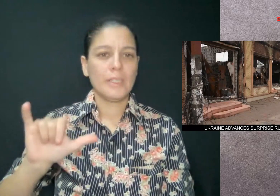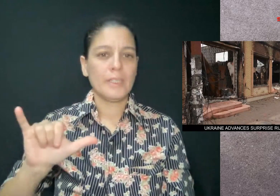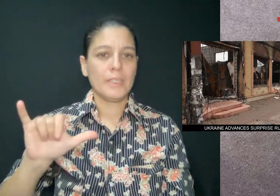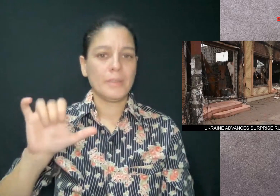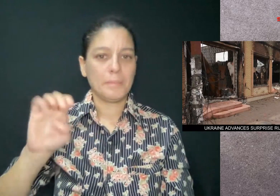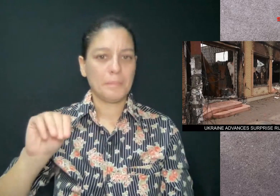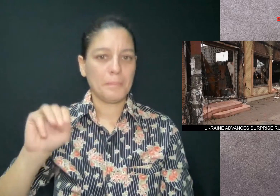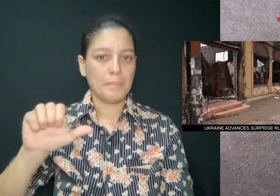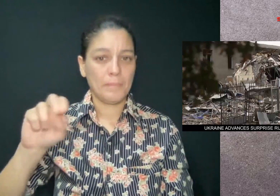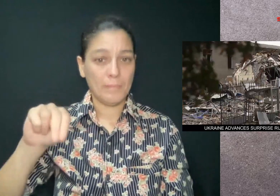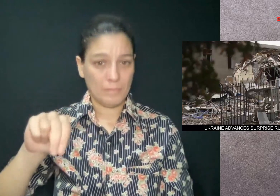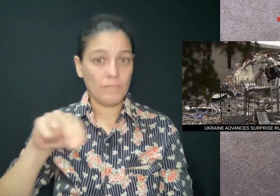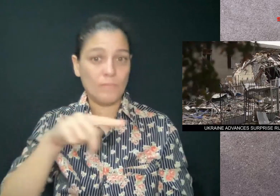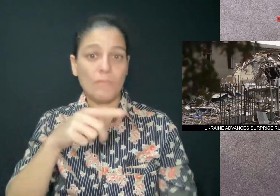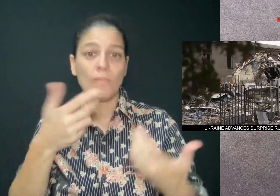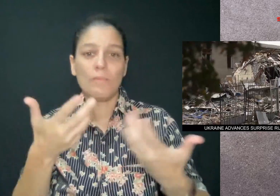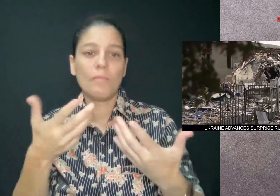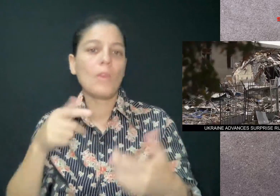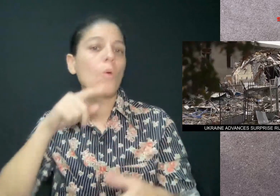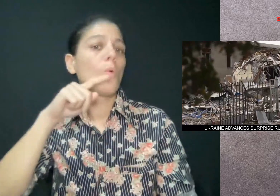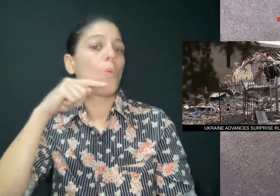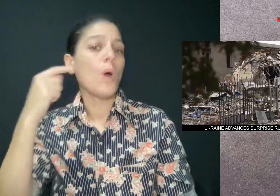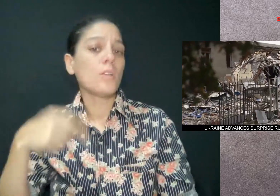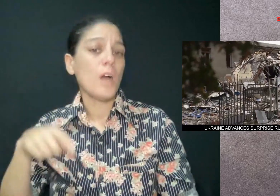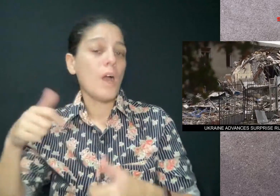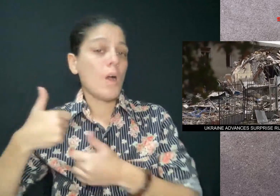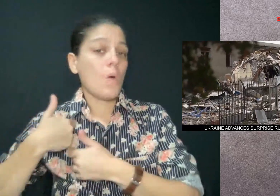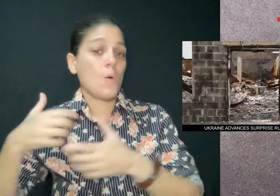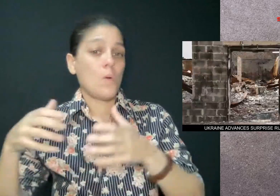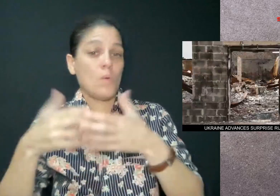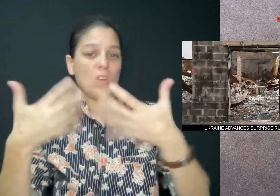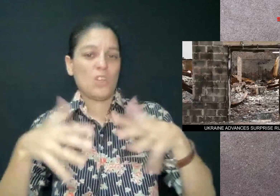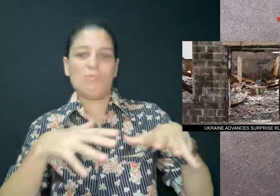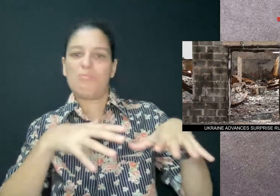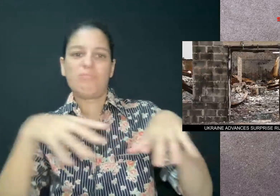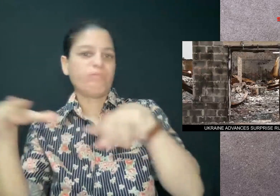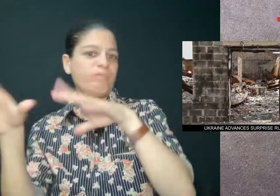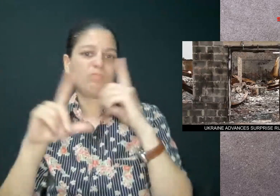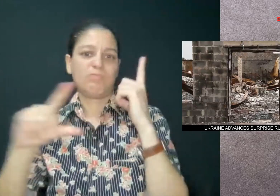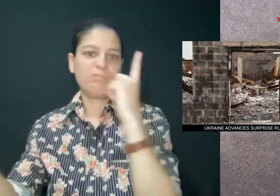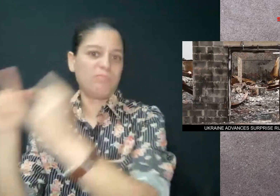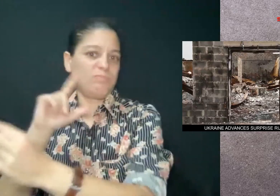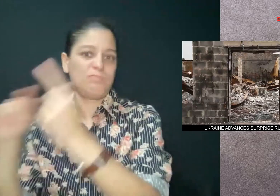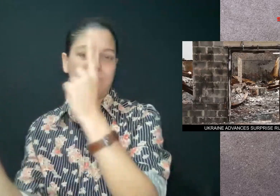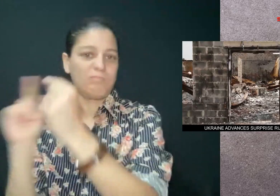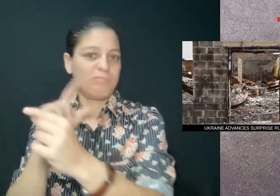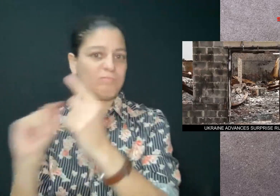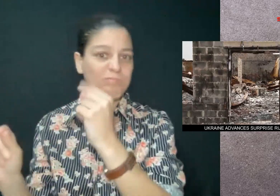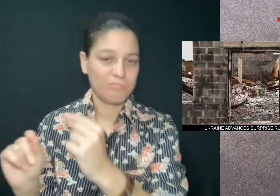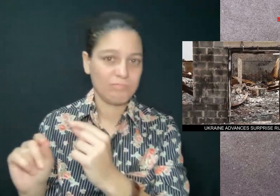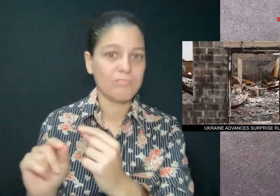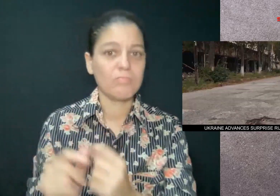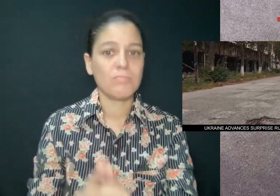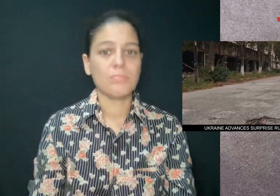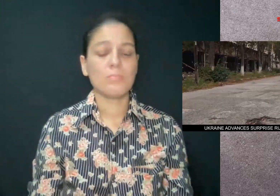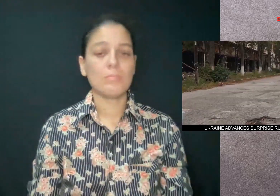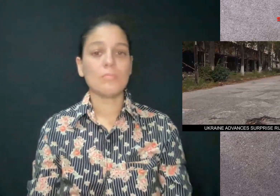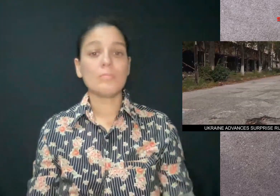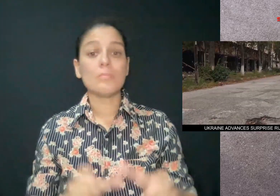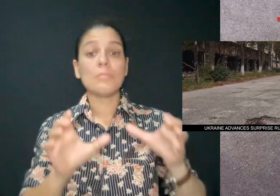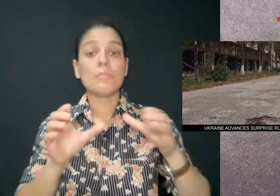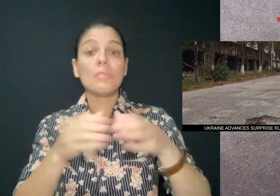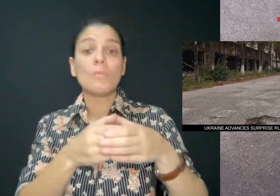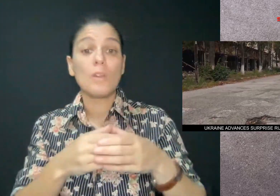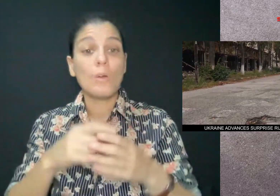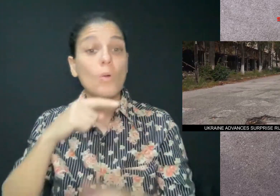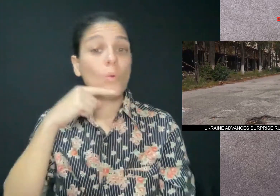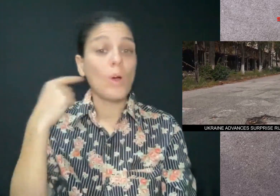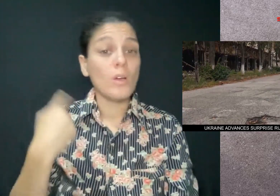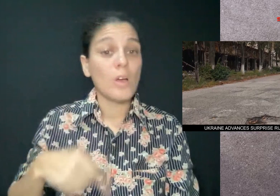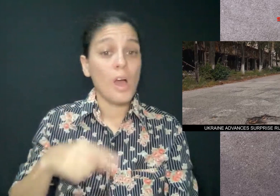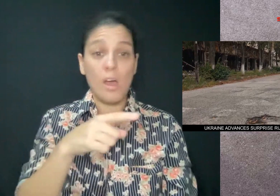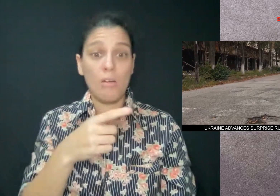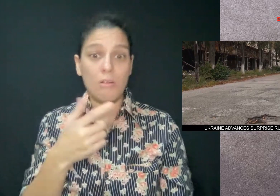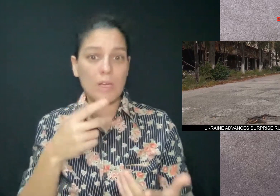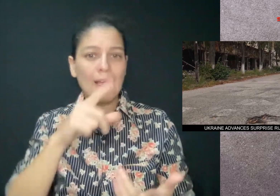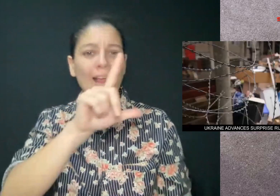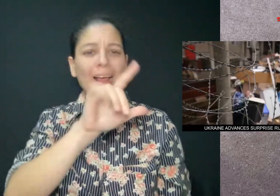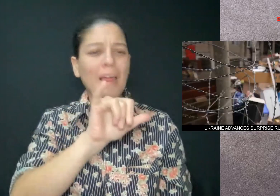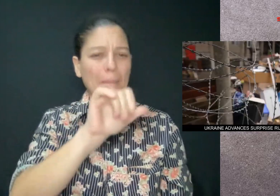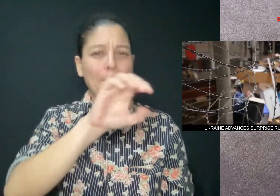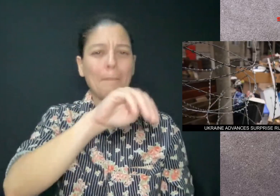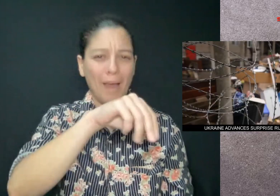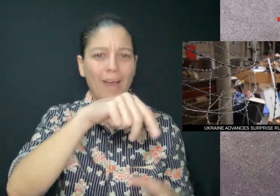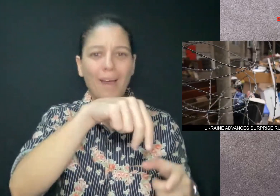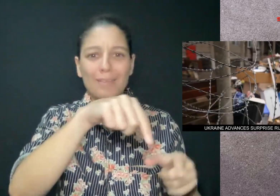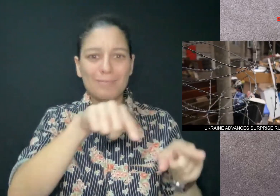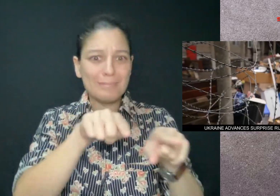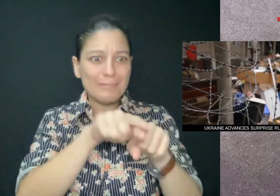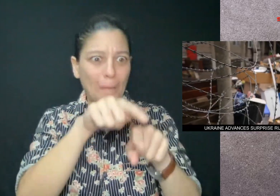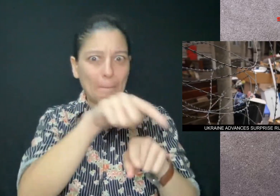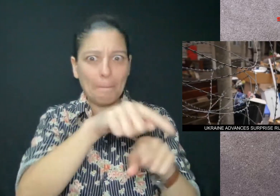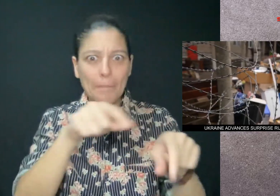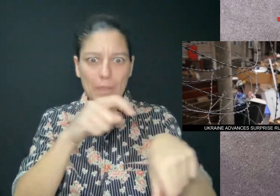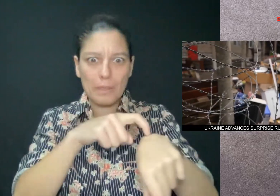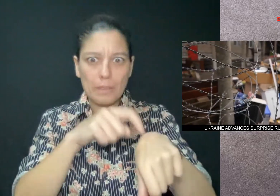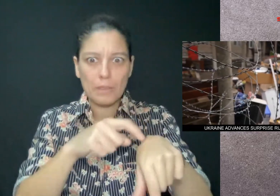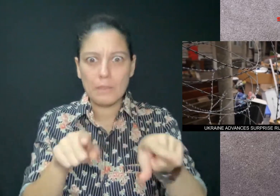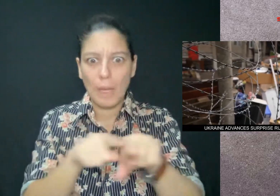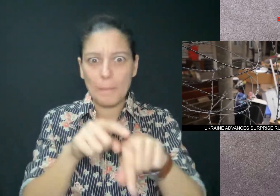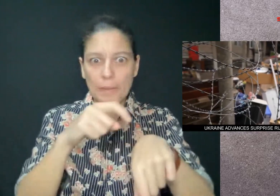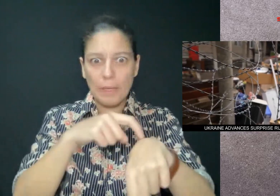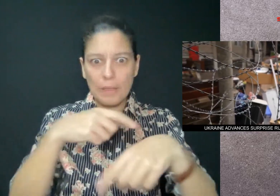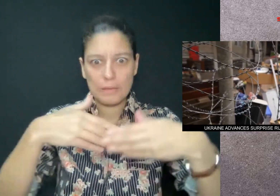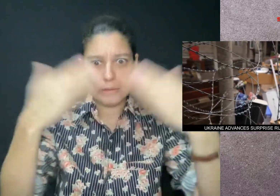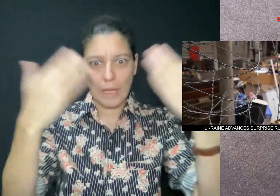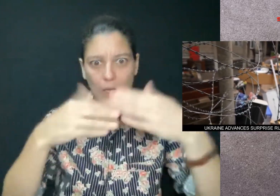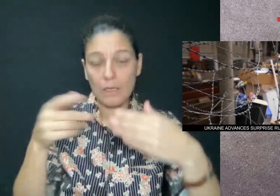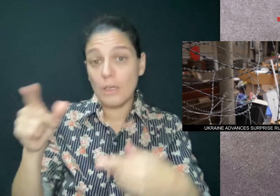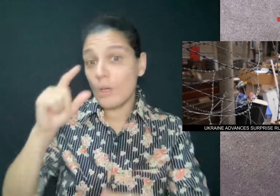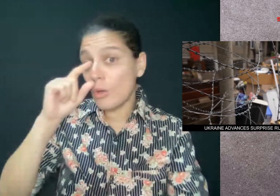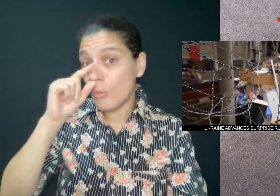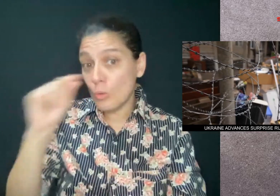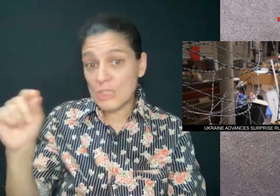Russian troops abandoned the region Russian troops in the very same hours that